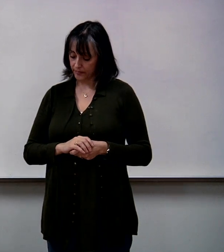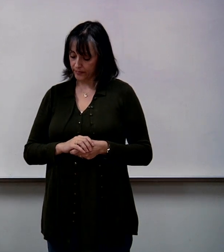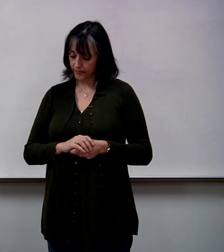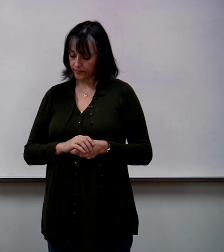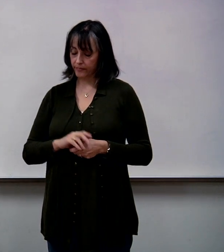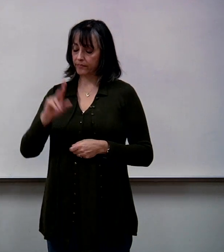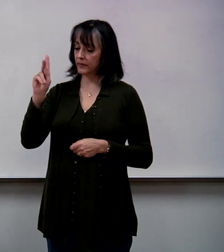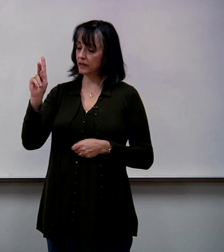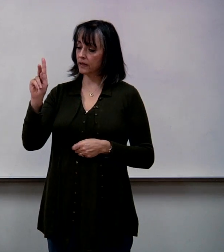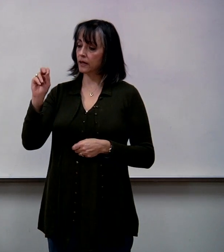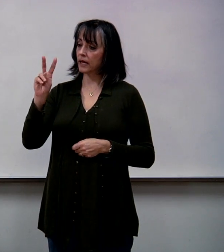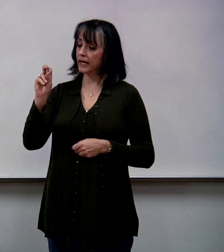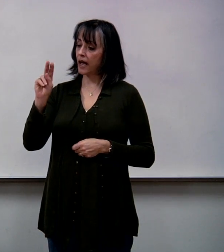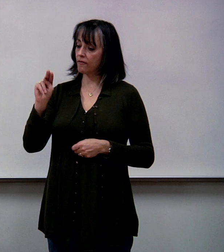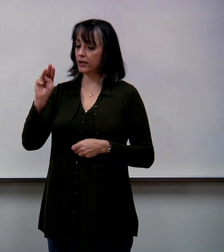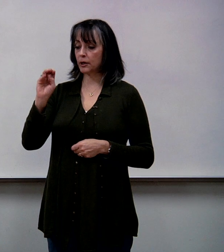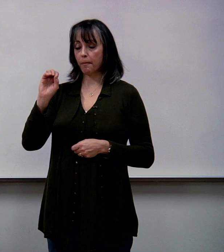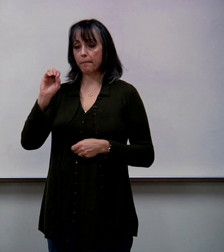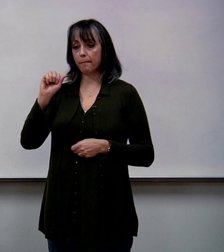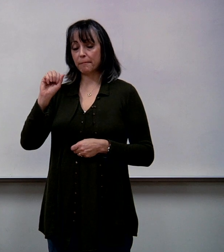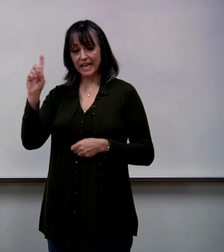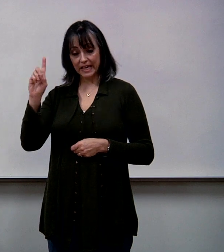Kevin Mead, Director of Public Relations, for Student Government